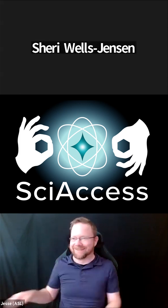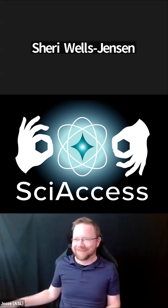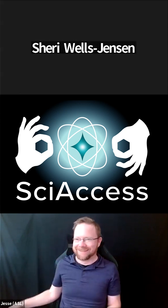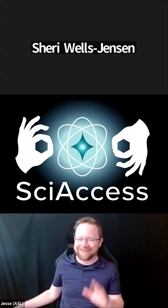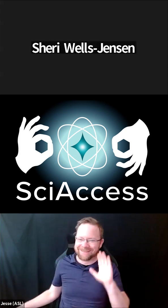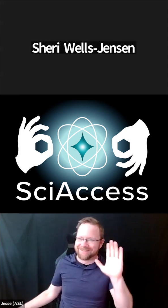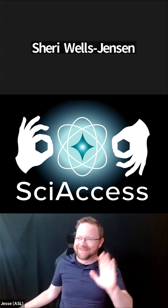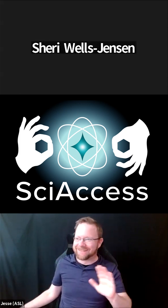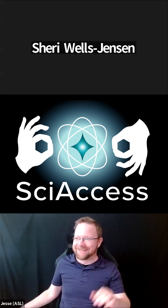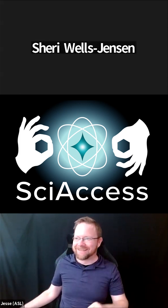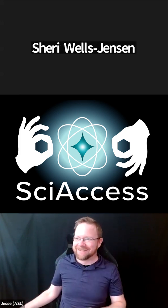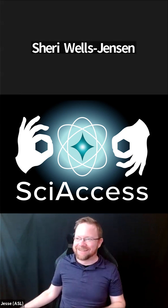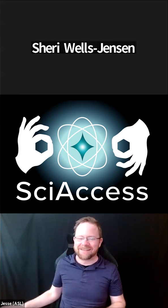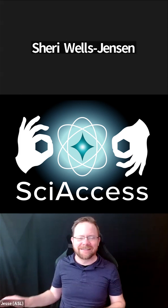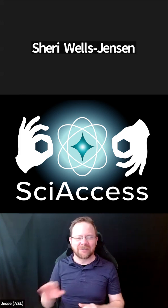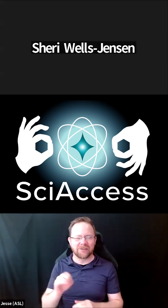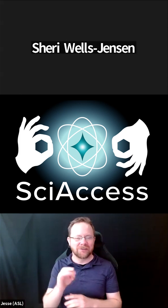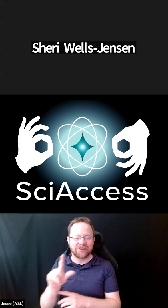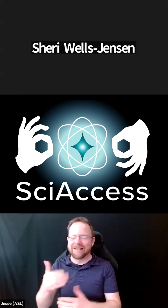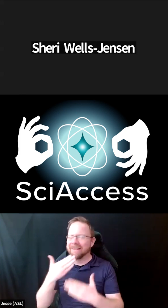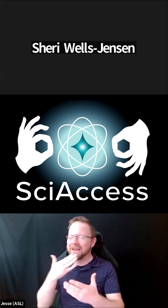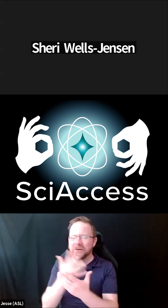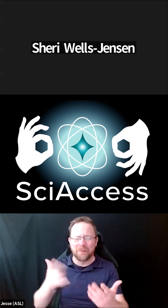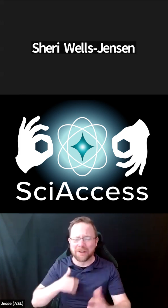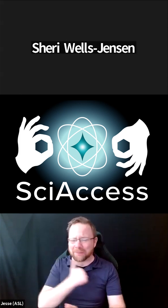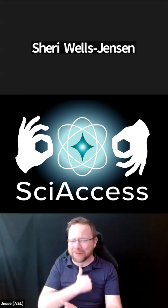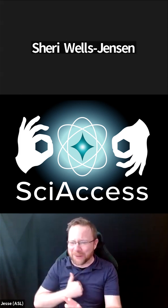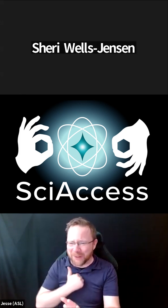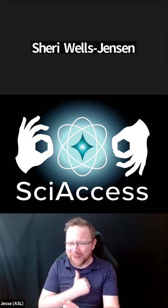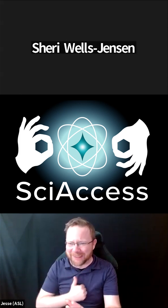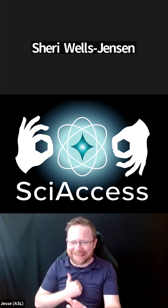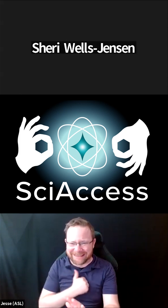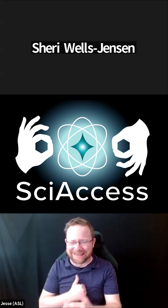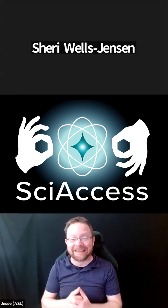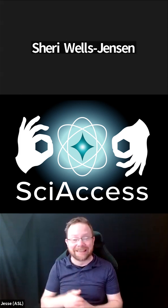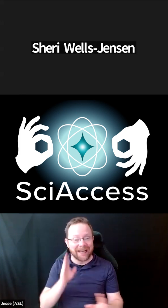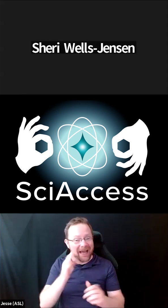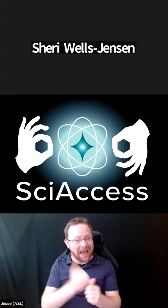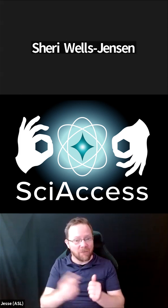Sheila, thank you. Hi everyone I am Dr. Sheri Wells-Jensen, one of the